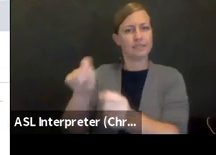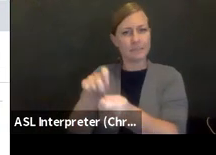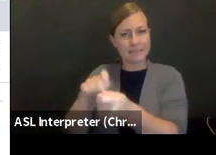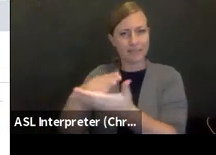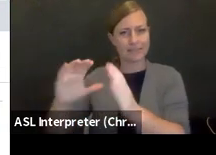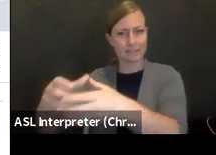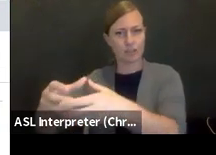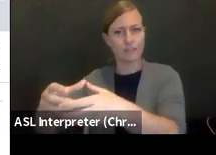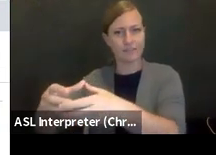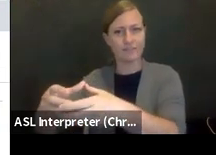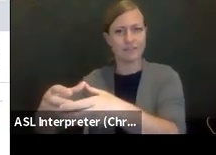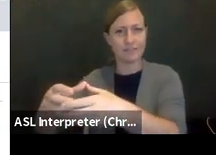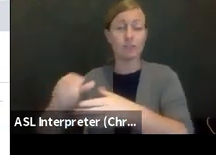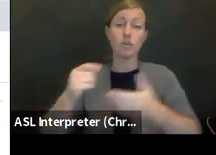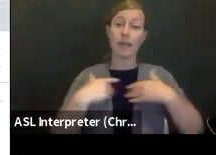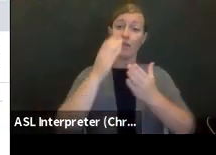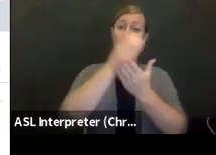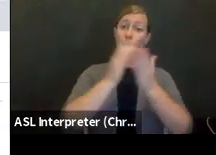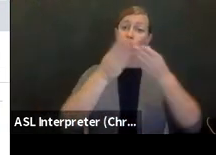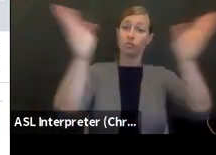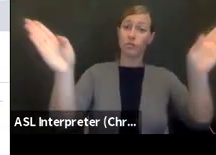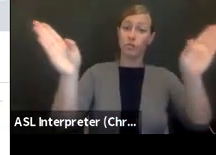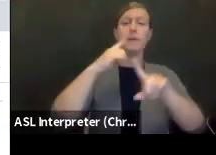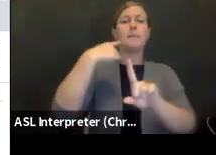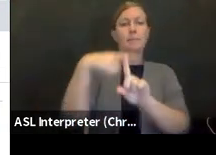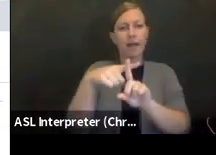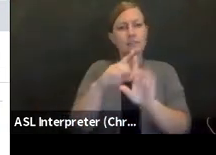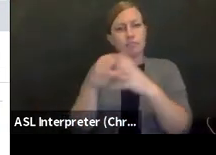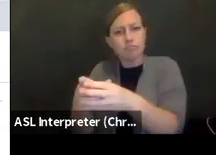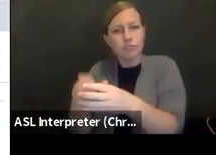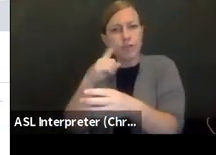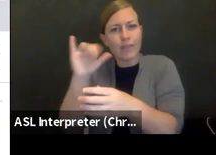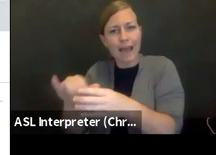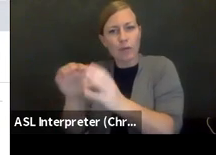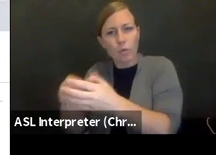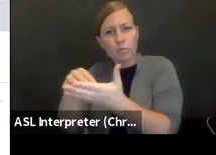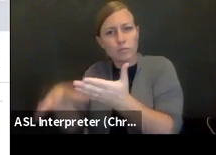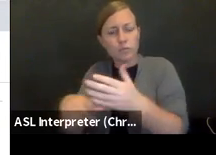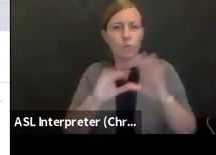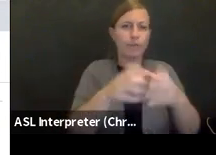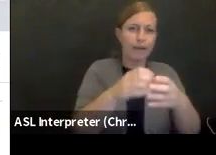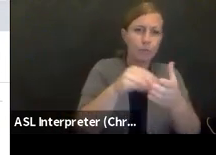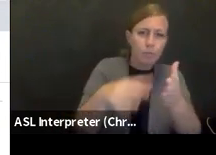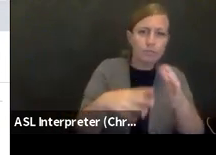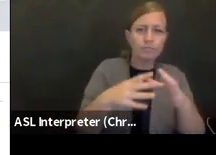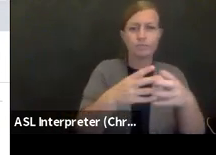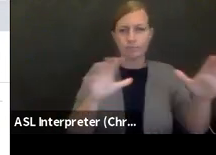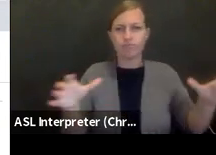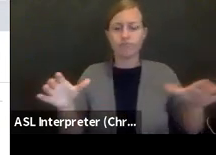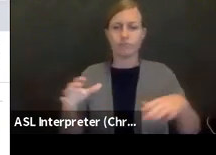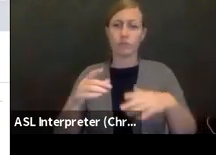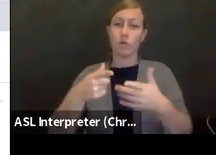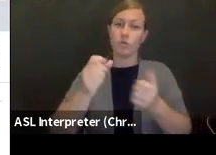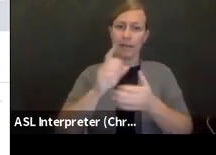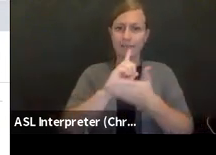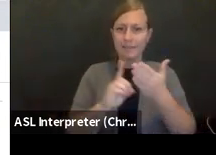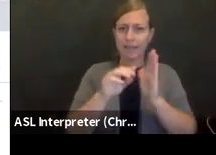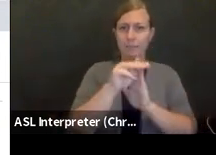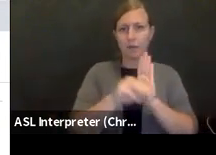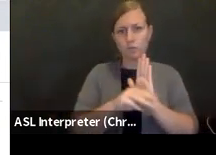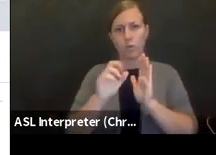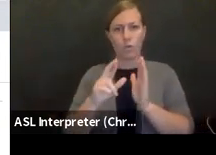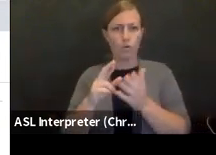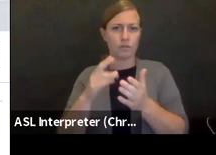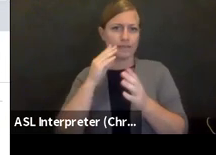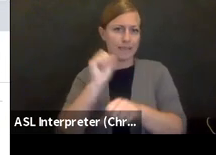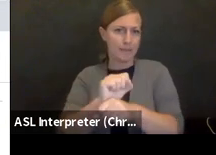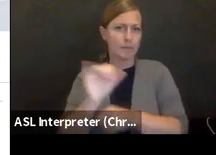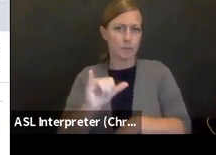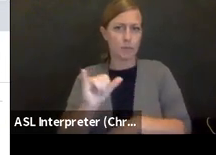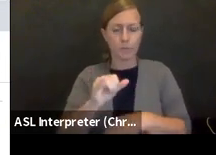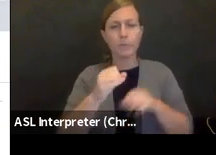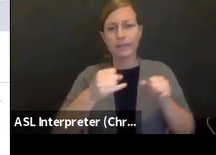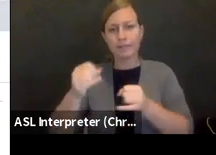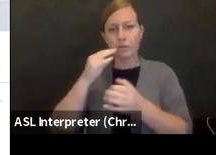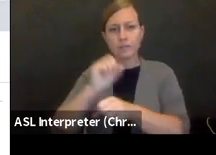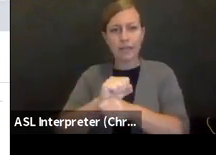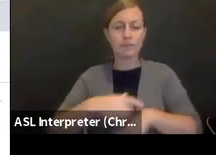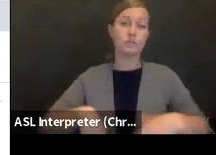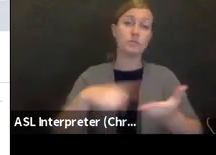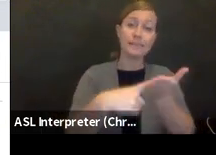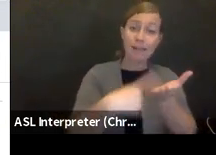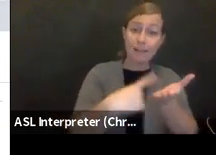ESD 113 - Andrew Hickman: In the overall class, but they're really also just for those sections with differentiate modules or different students as well as individual assignments discussion posts tests, quizzes, everything